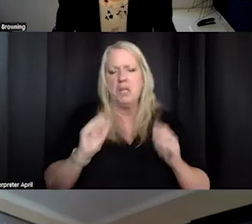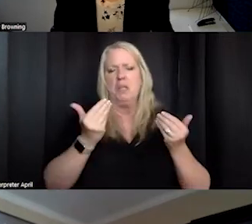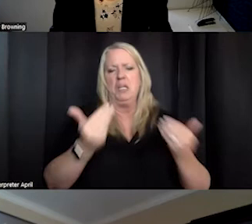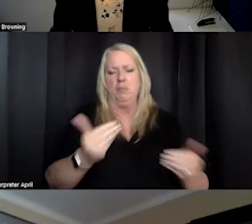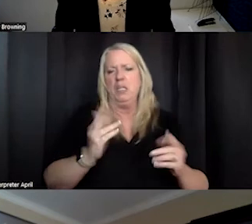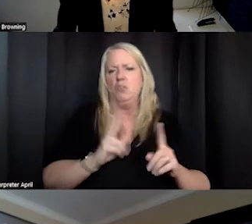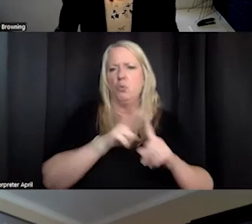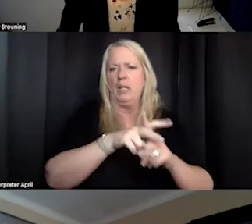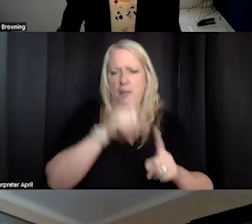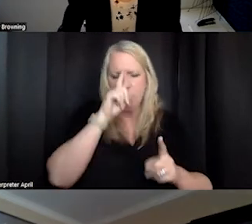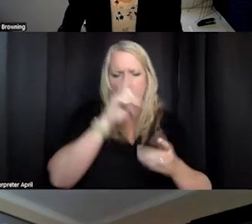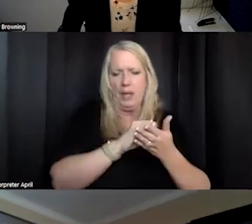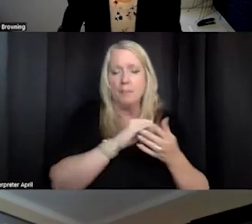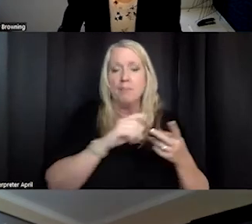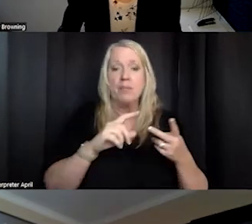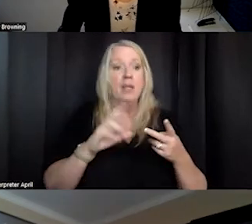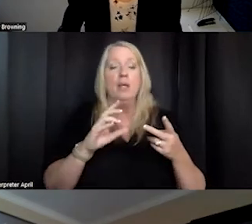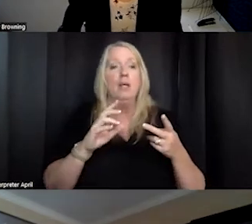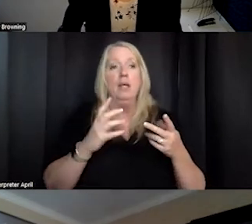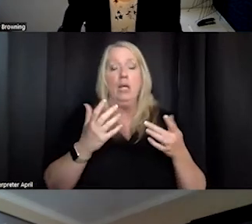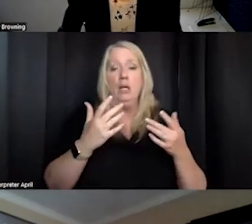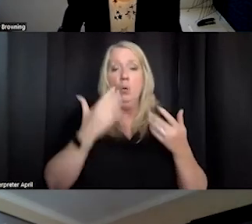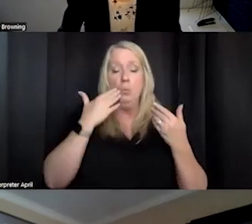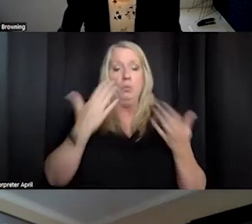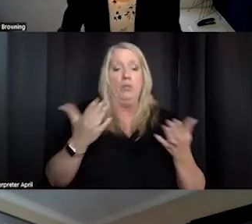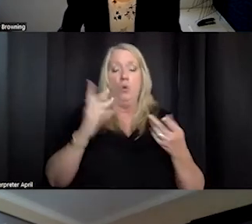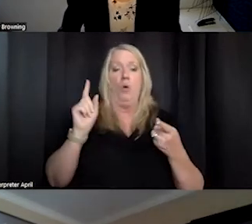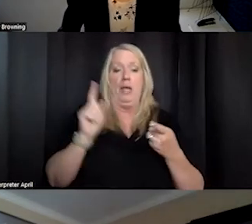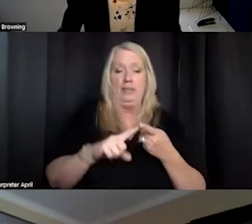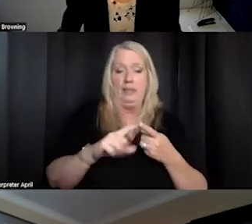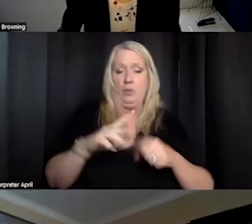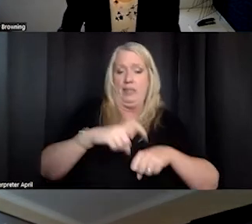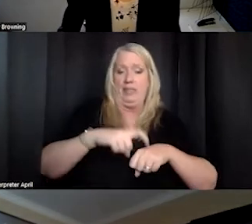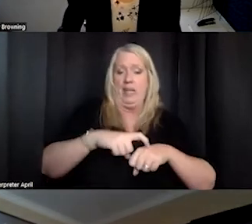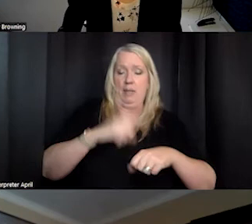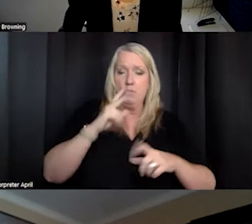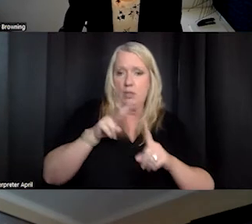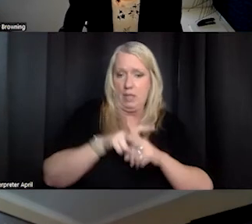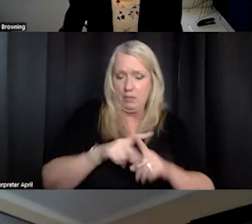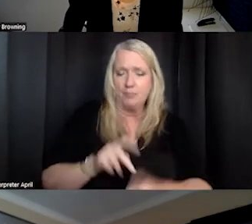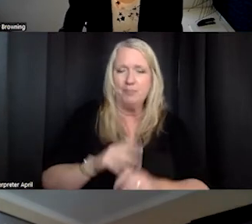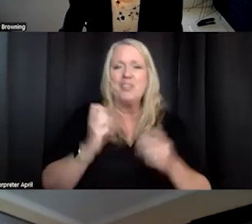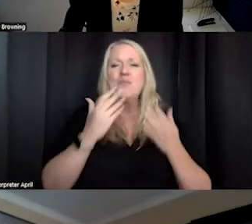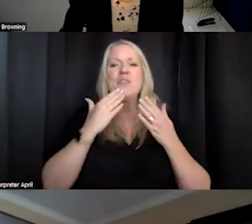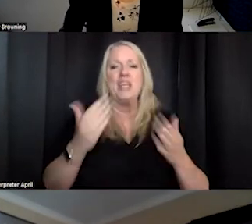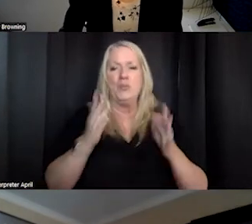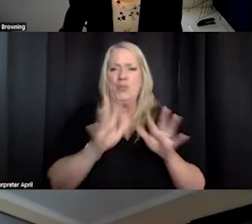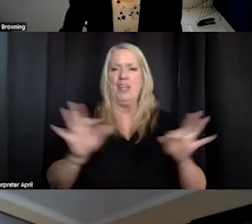IT COULD BE THAT, THAT, THAT WE WOULDN'T KNOW UNTIL, UNTIL THE TIME FOR KHRAEUPLG, THAT SOME ONE IS ALREADY DOING THAT. THANK YOU, THAT IS AN IMPORTANT CLARIFICATION TOM.